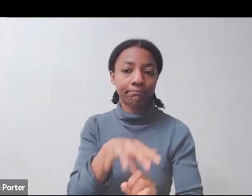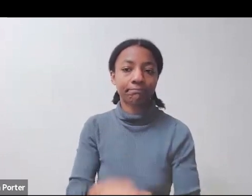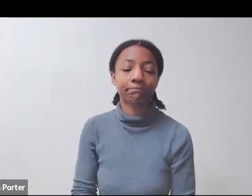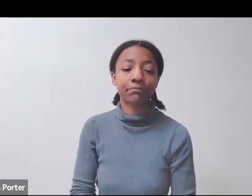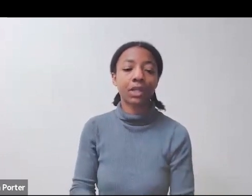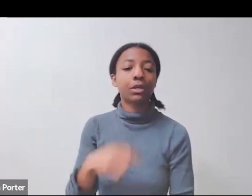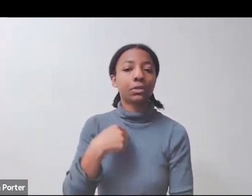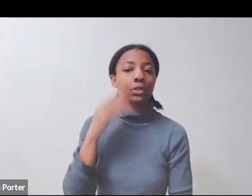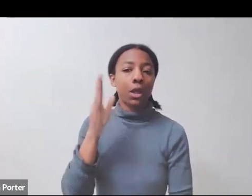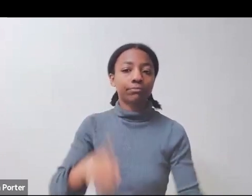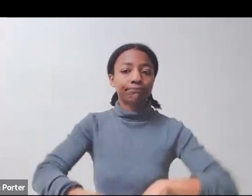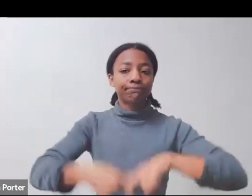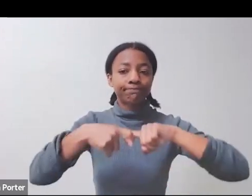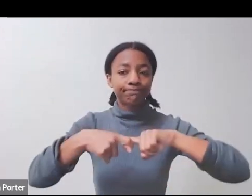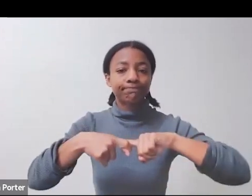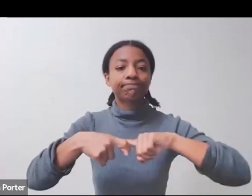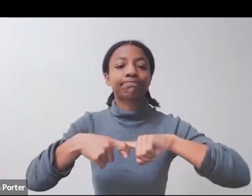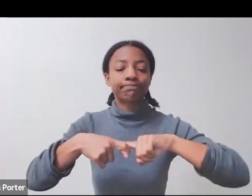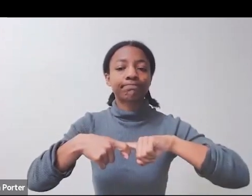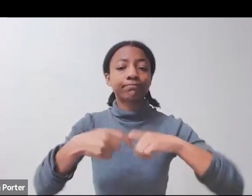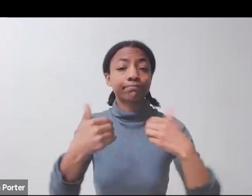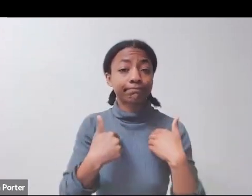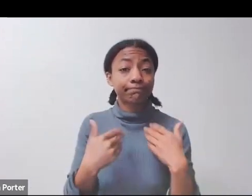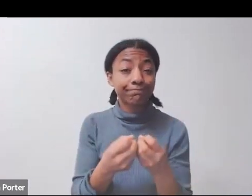I'm going to stop talking there. Again, we have lots of resources.